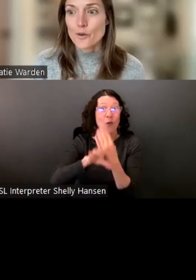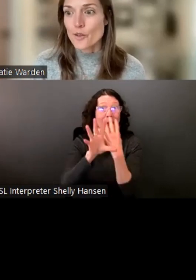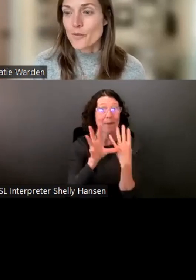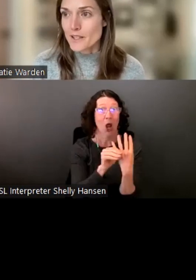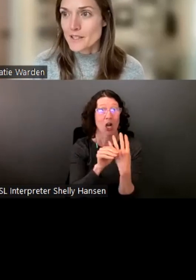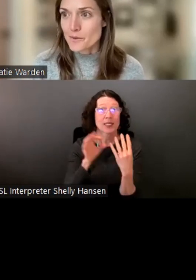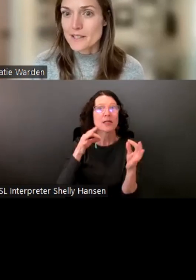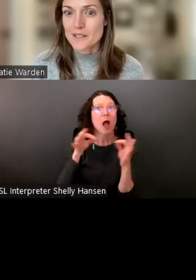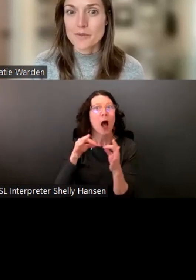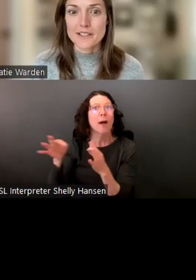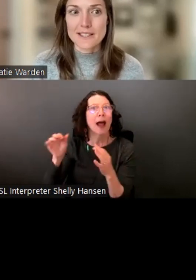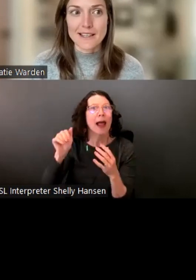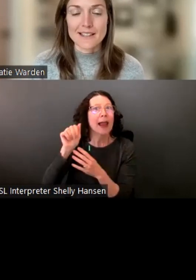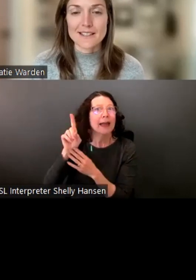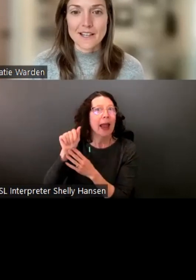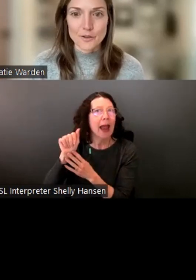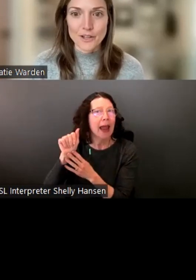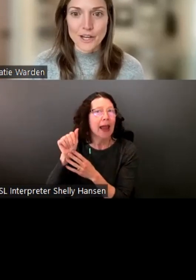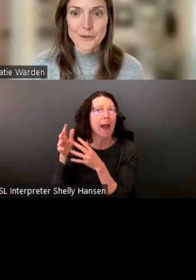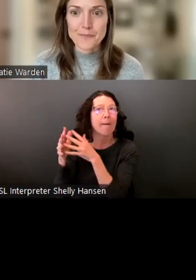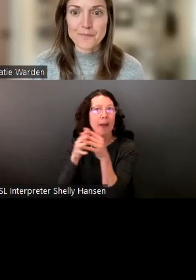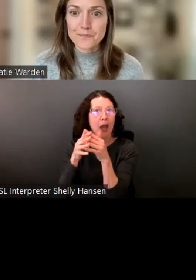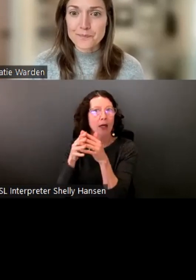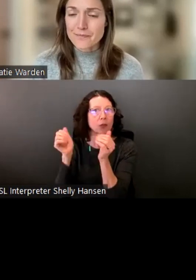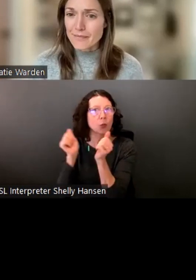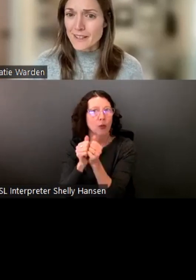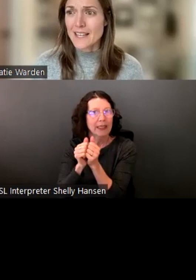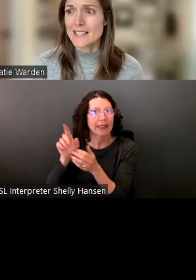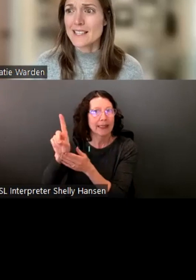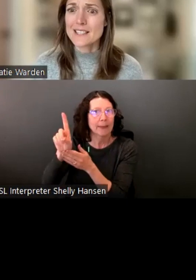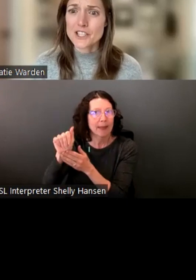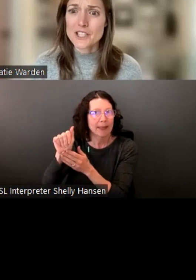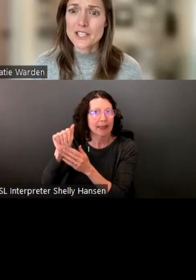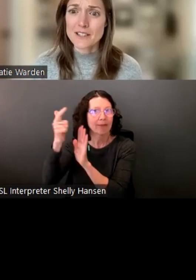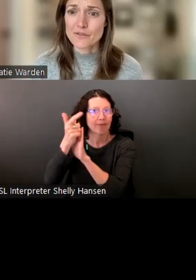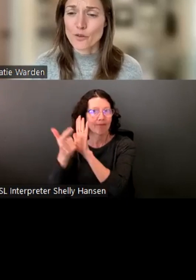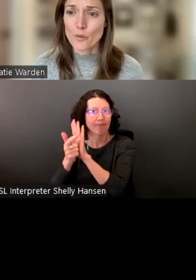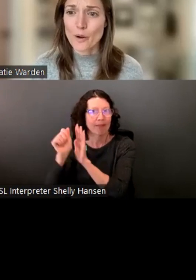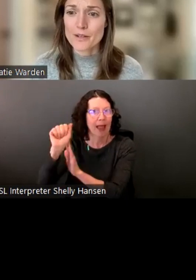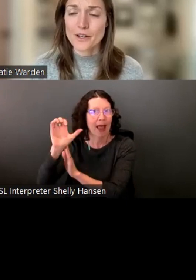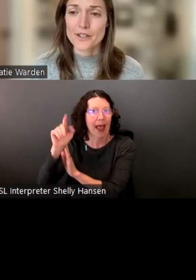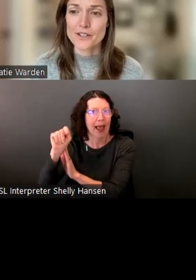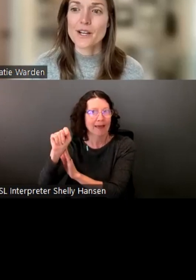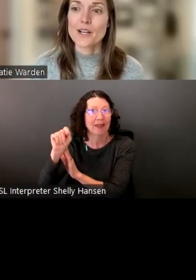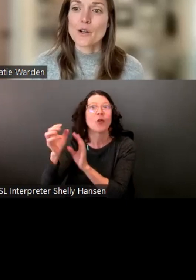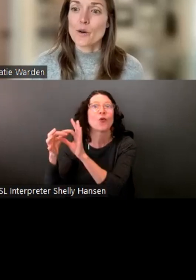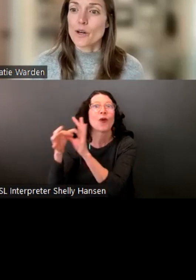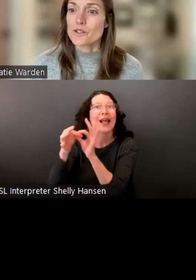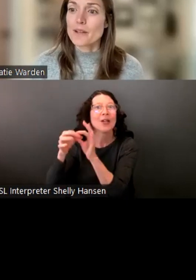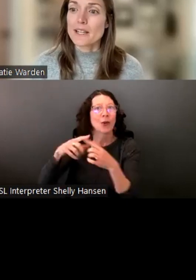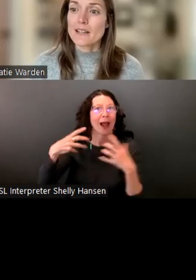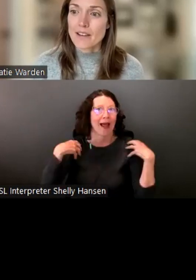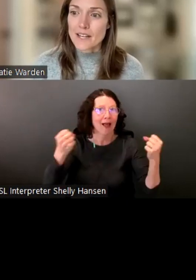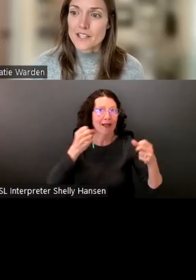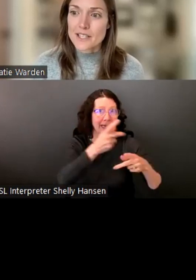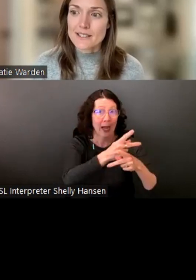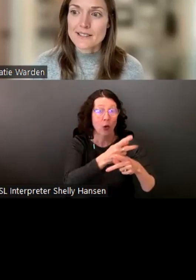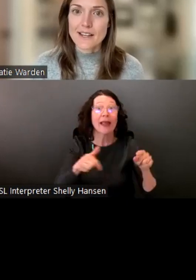or the Americans with Disabilities Act in Healthcare. And in addition to these four webinars, we're also making fact sheets